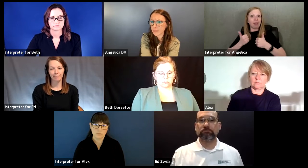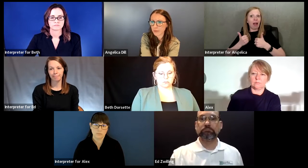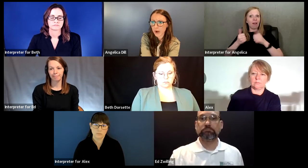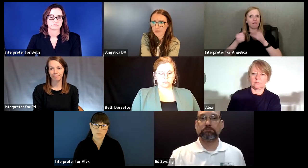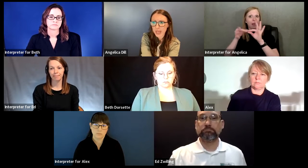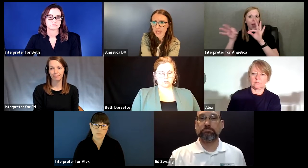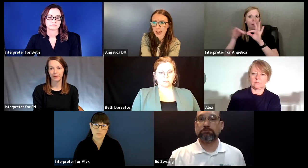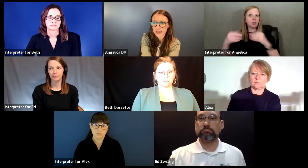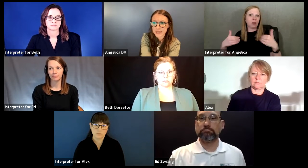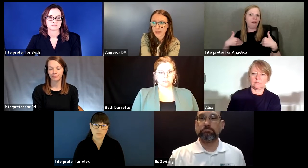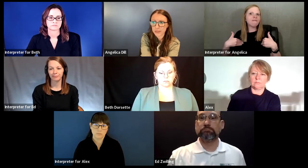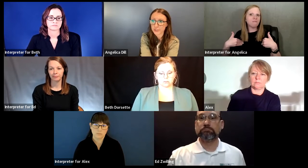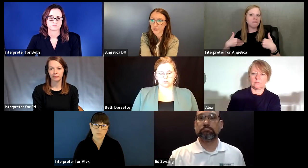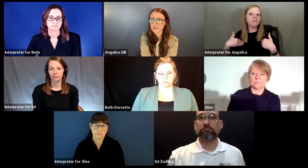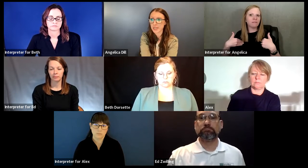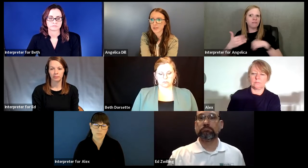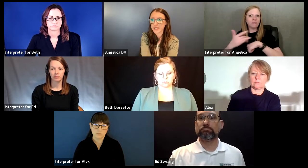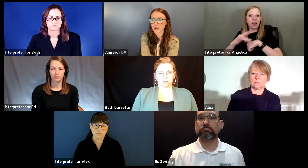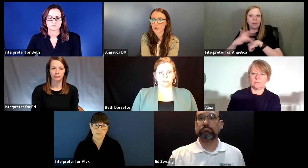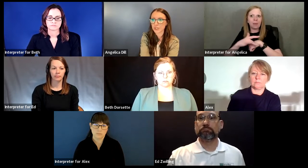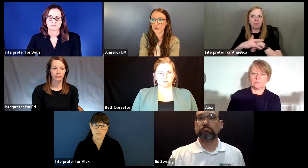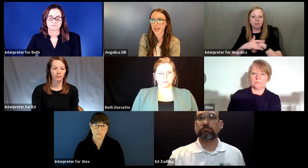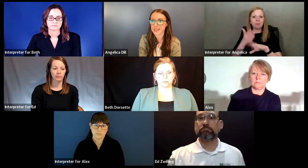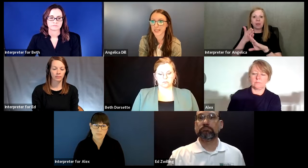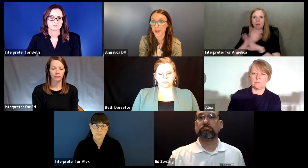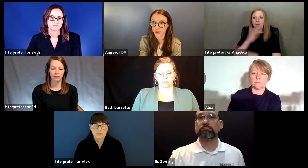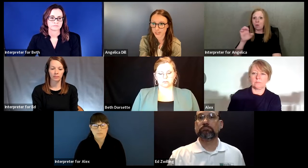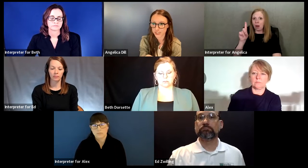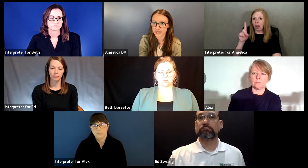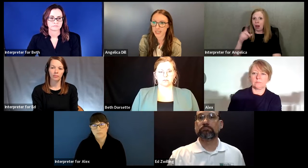So before I have Ed, Alex and Beth introduce themselves we do want to ask another question